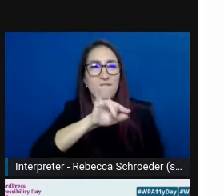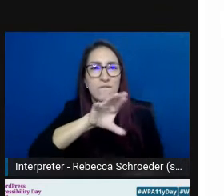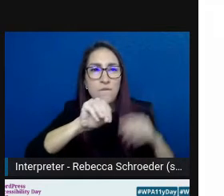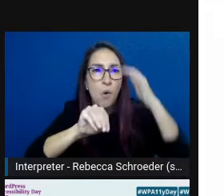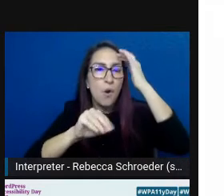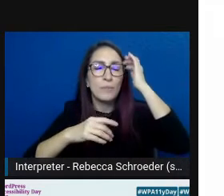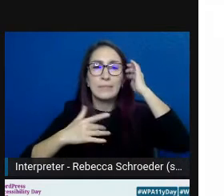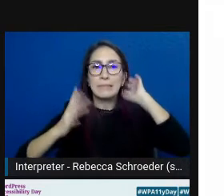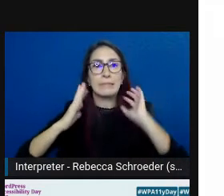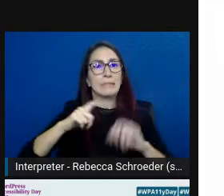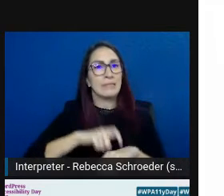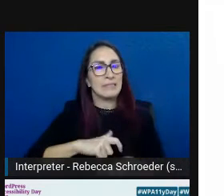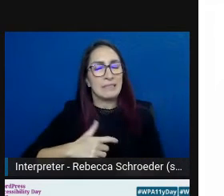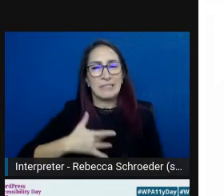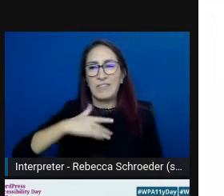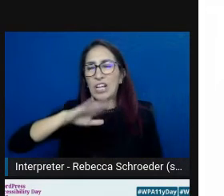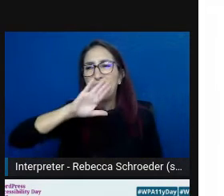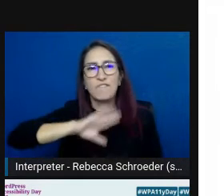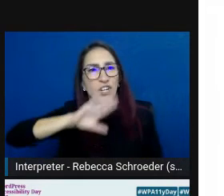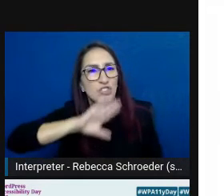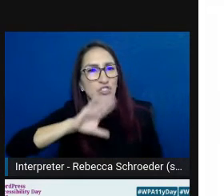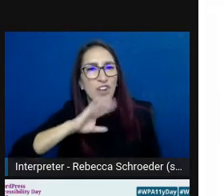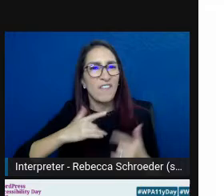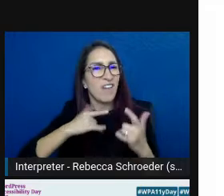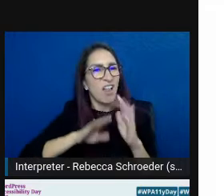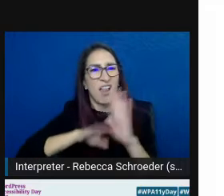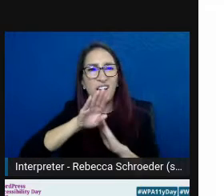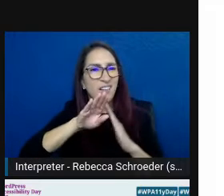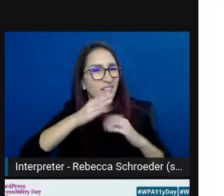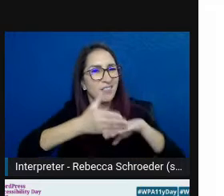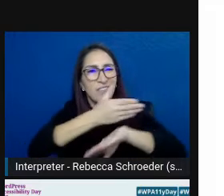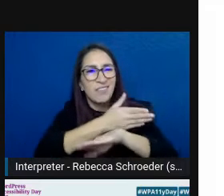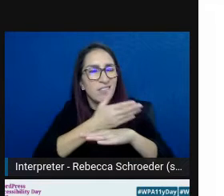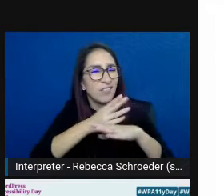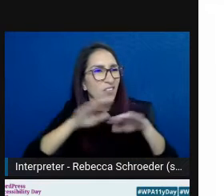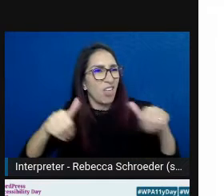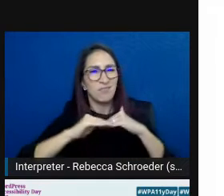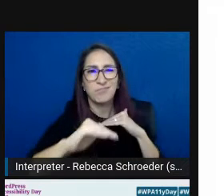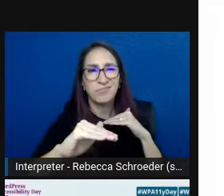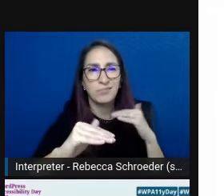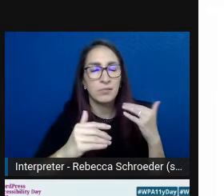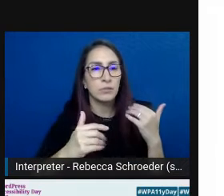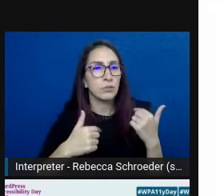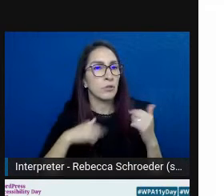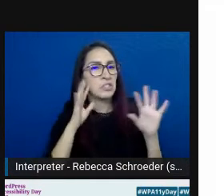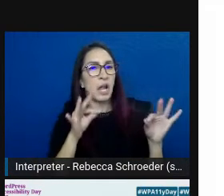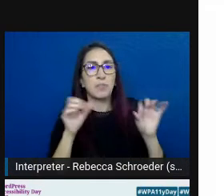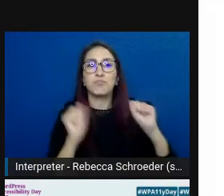to not see things really happen. I became involved and my experience was not